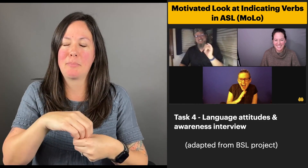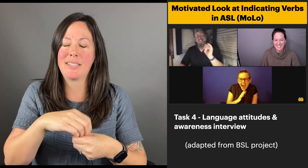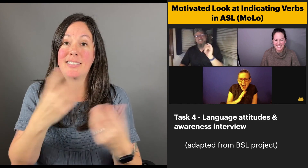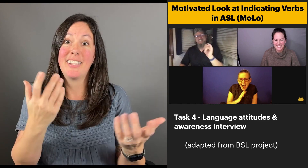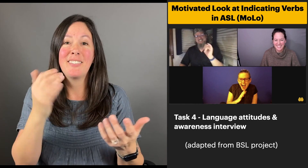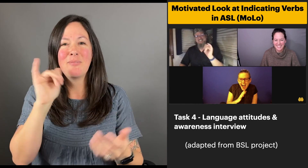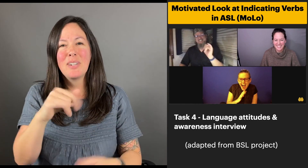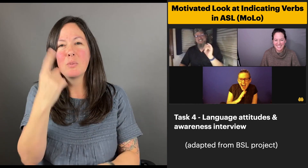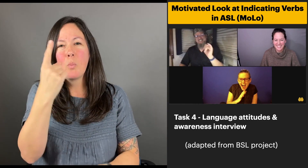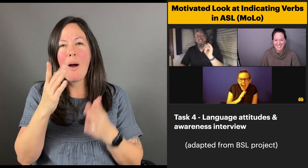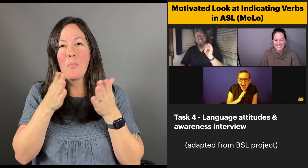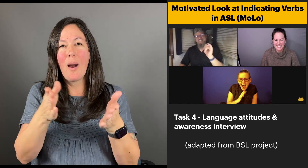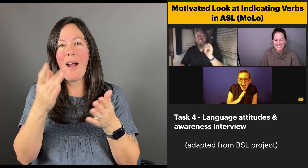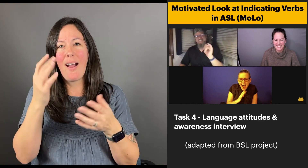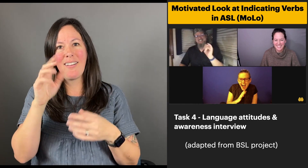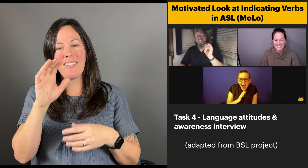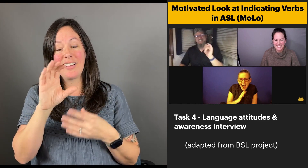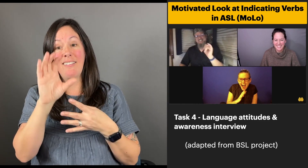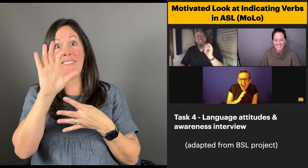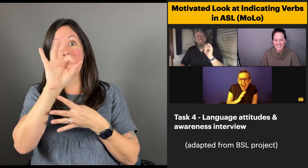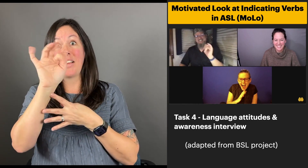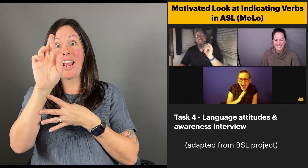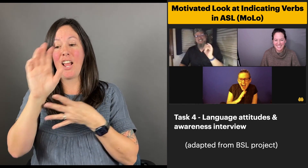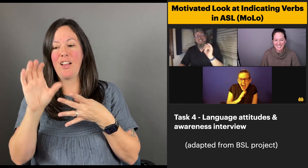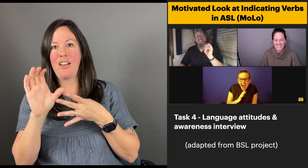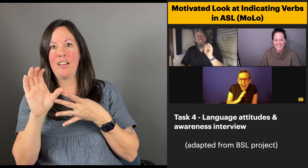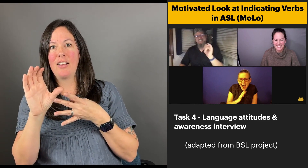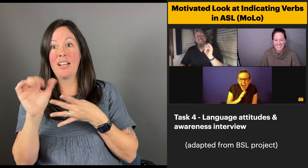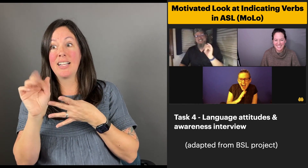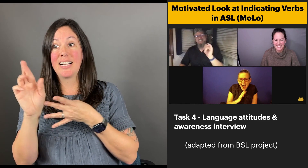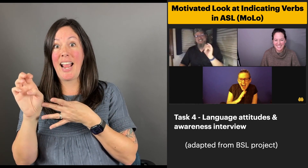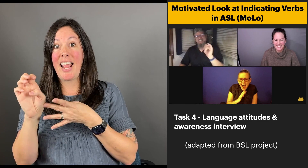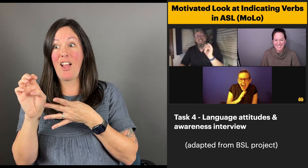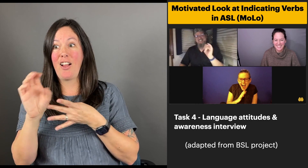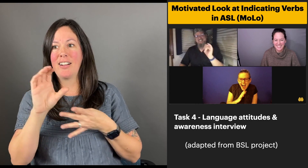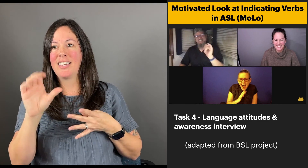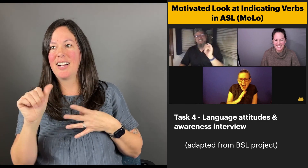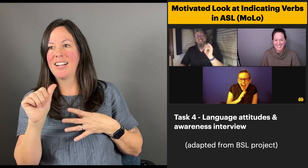so there are varying levels of access not just per video but per task within